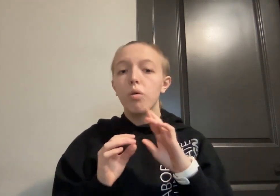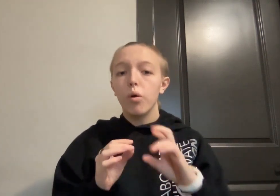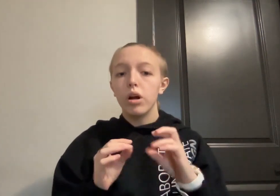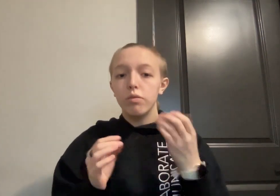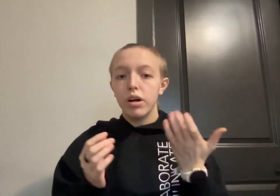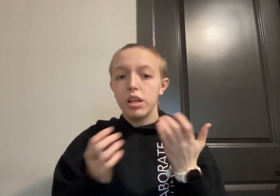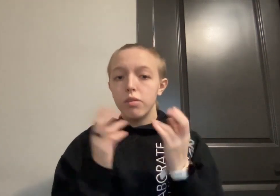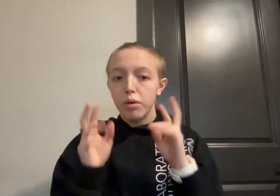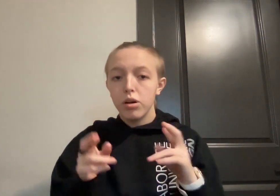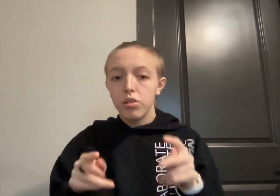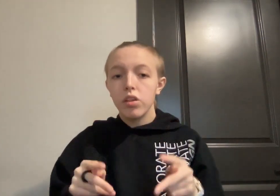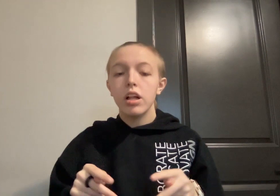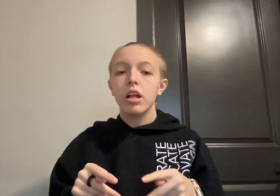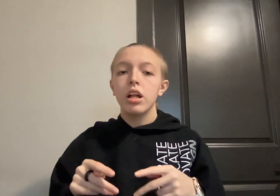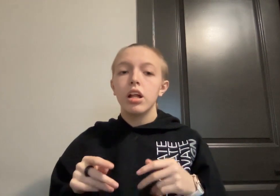or what a person is.